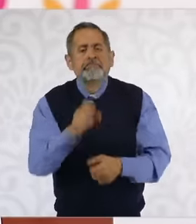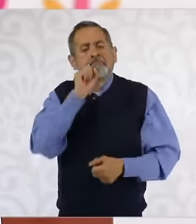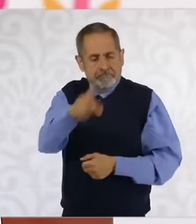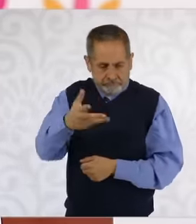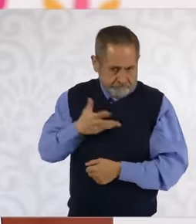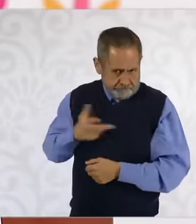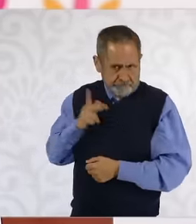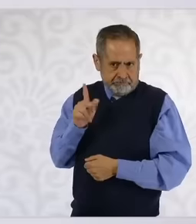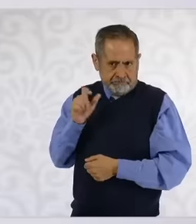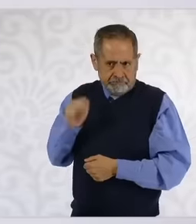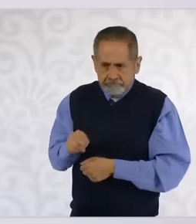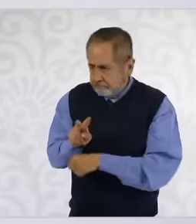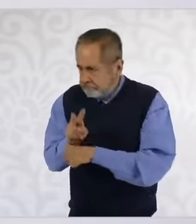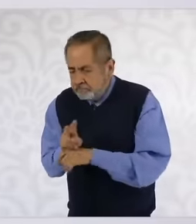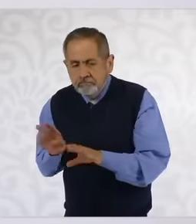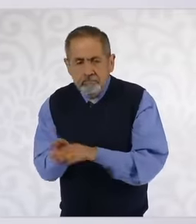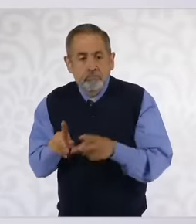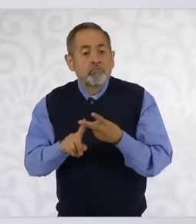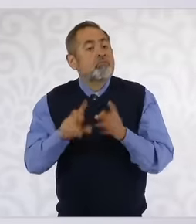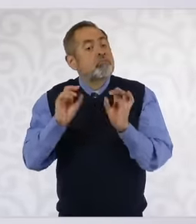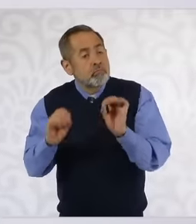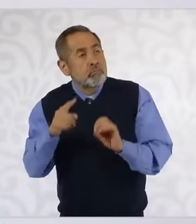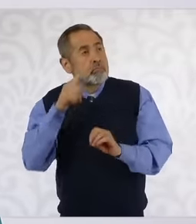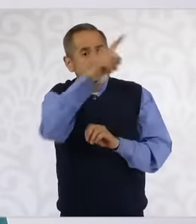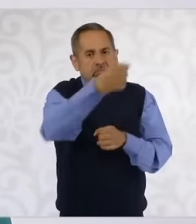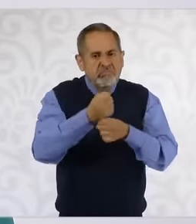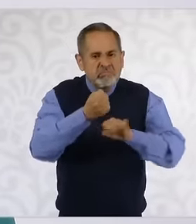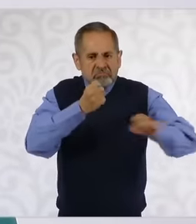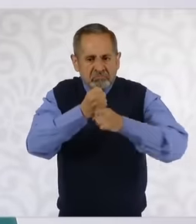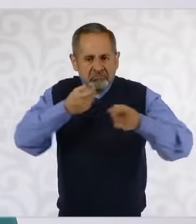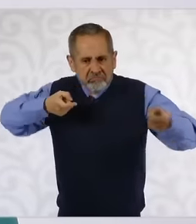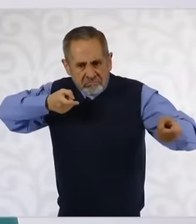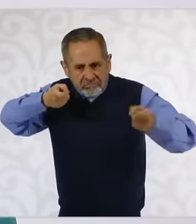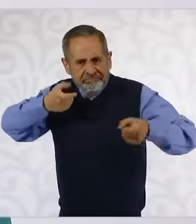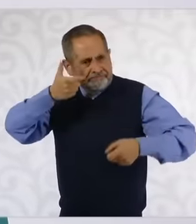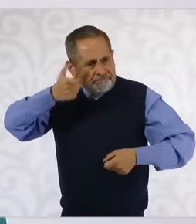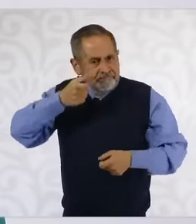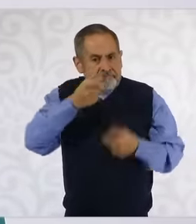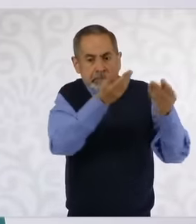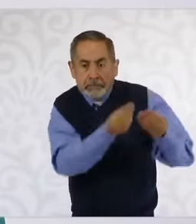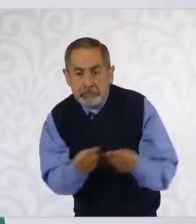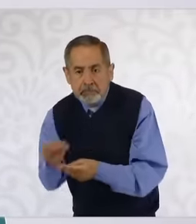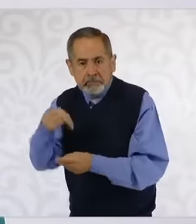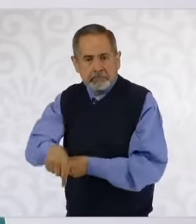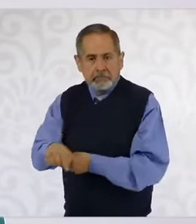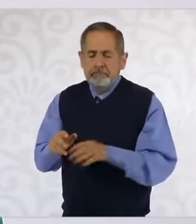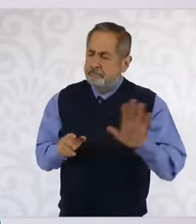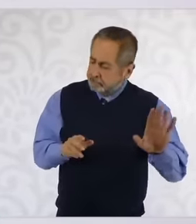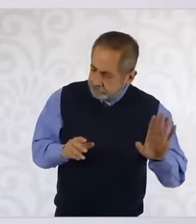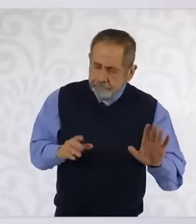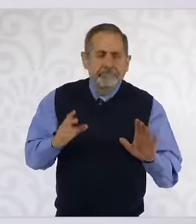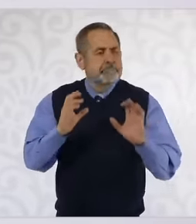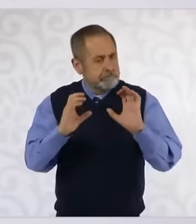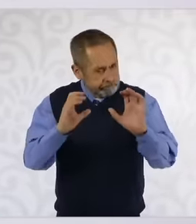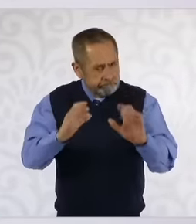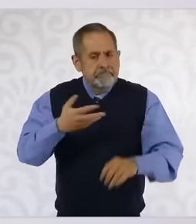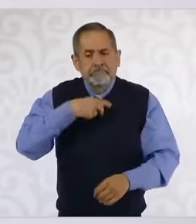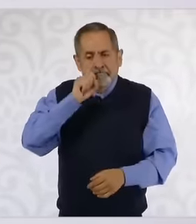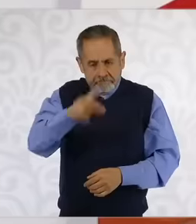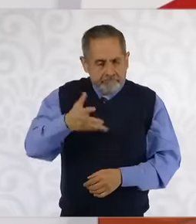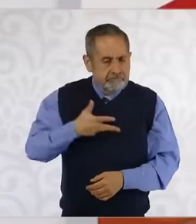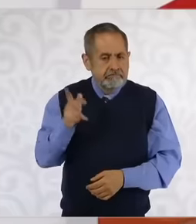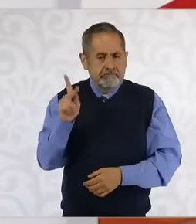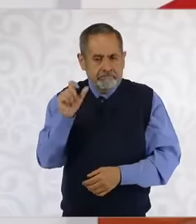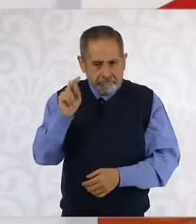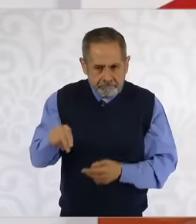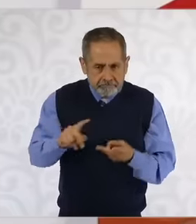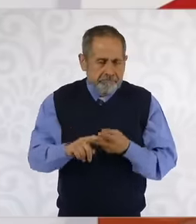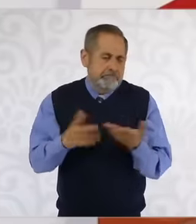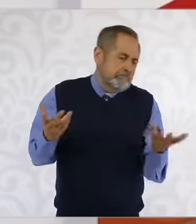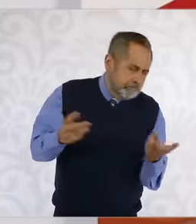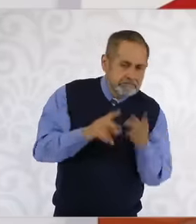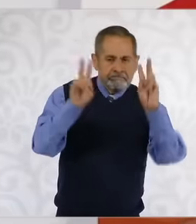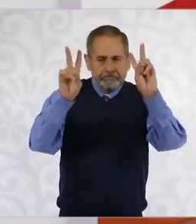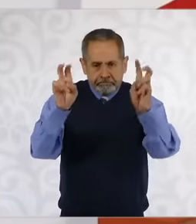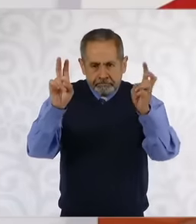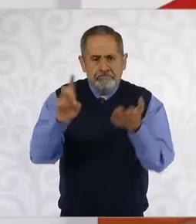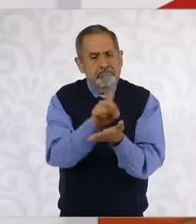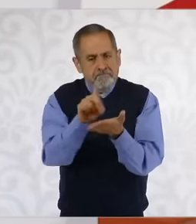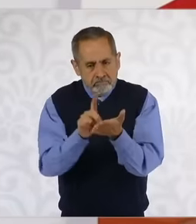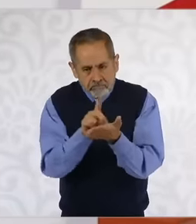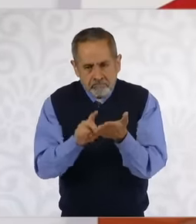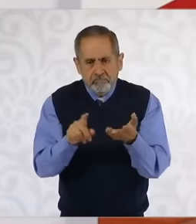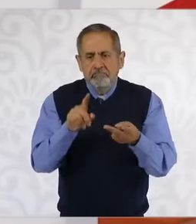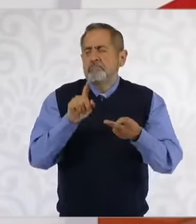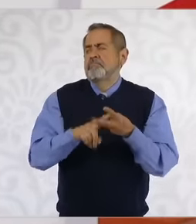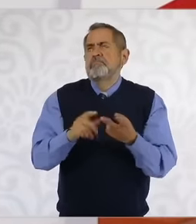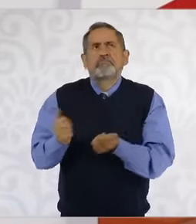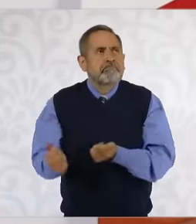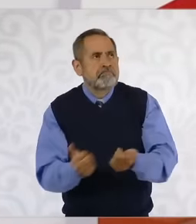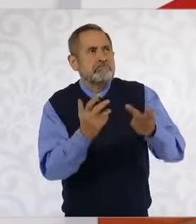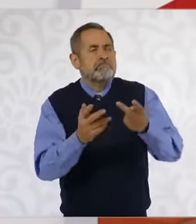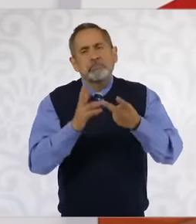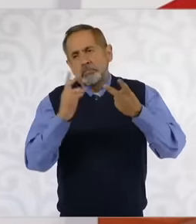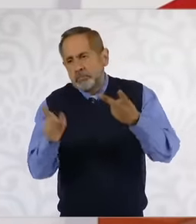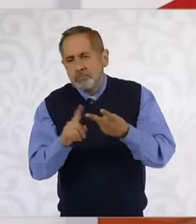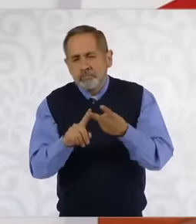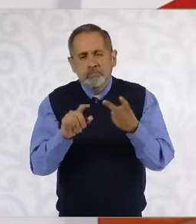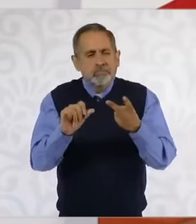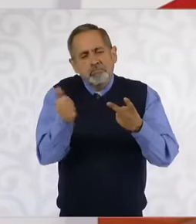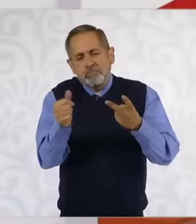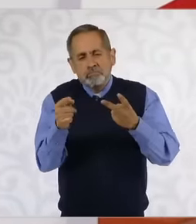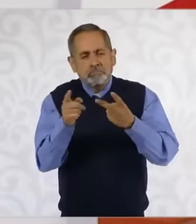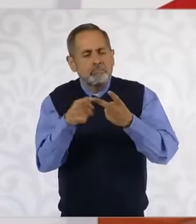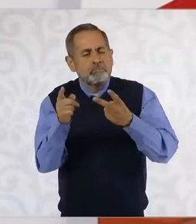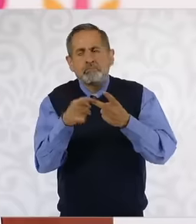Mexico, that is, the issues related to drug trafficking, the issues related to other issues.